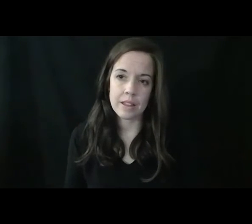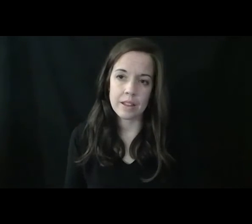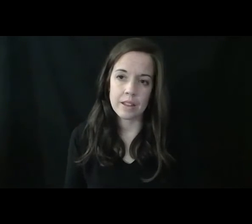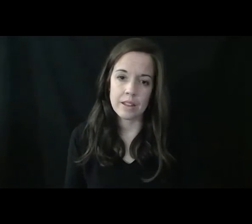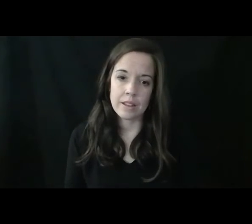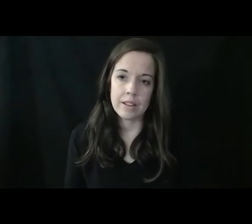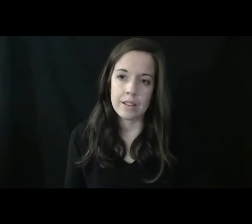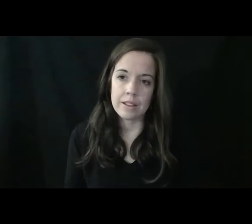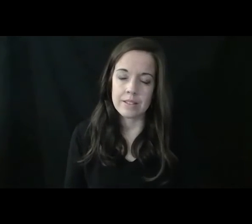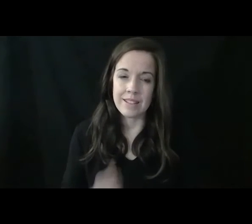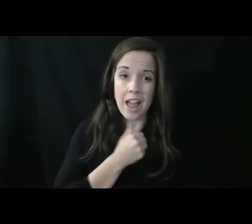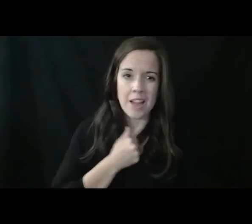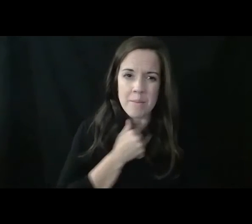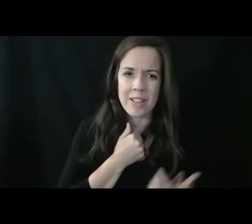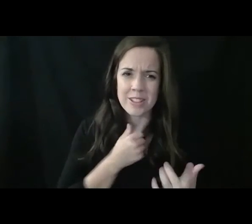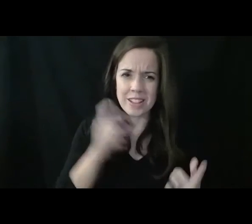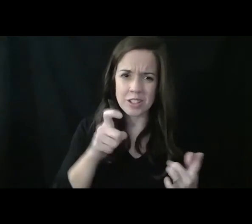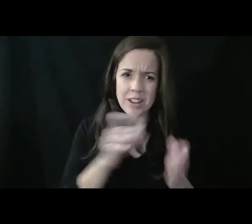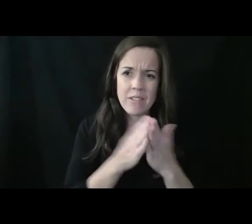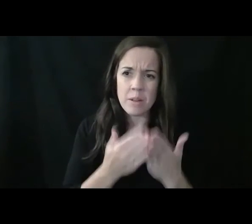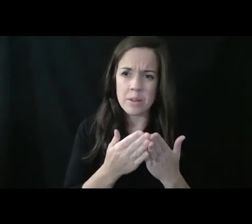I apologize, I should have a book on hand but I’m reading off of